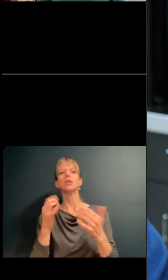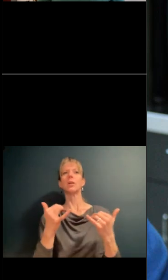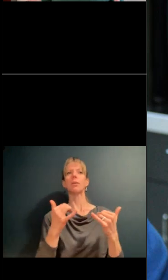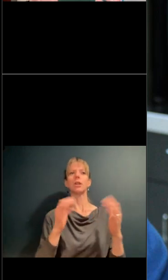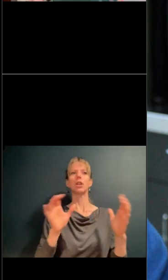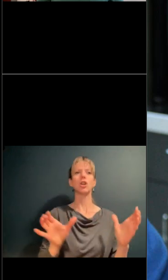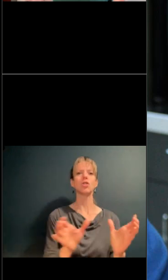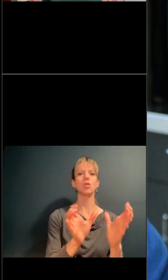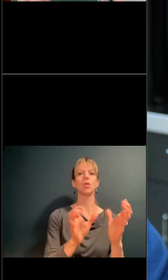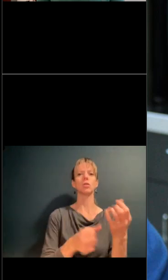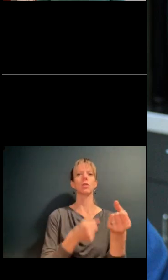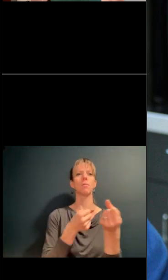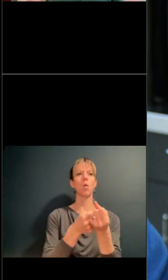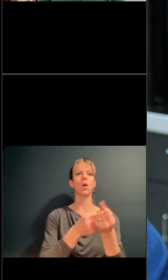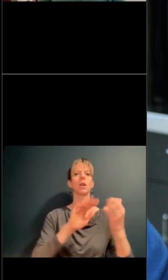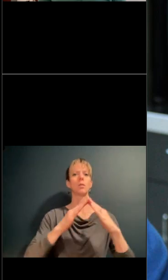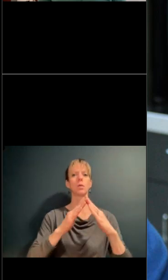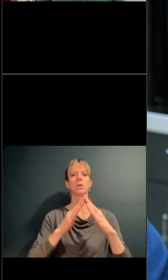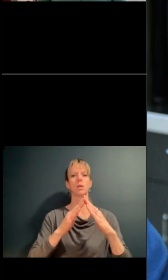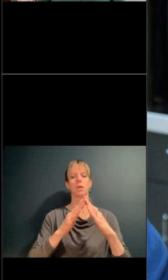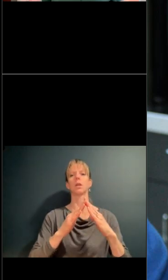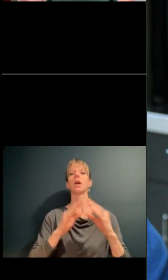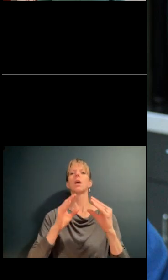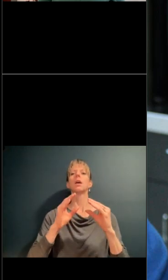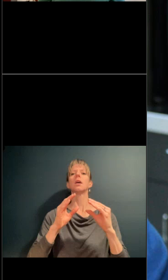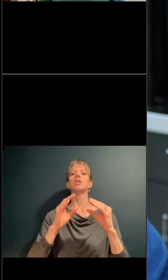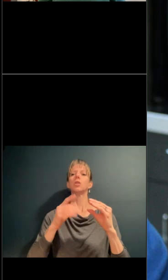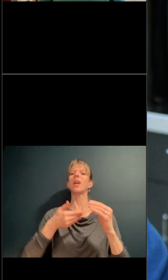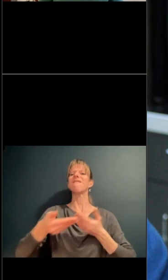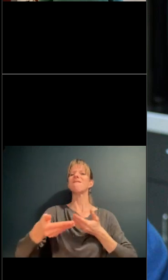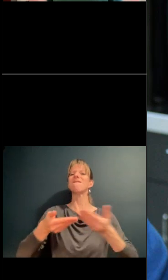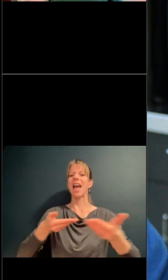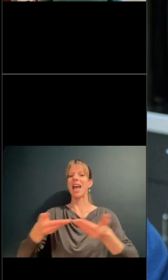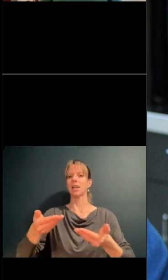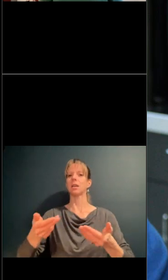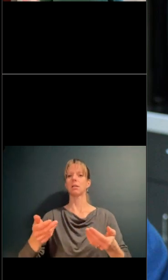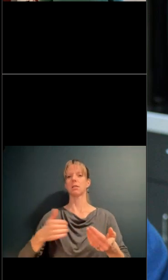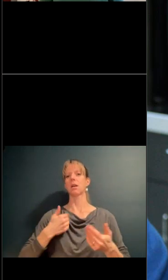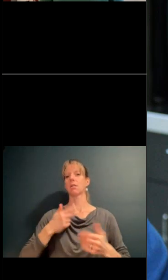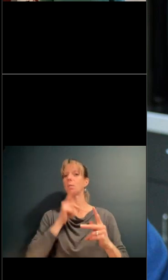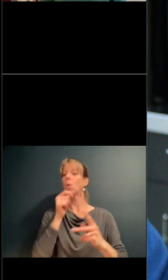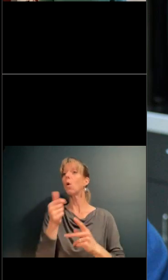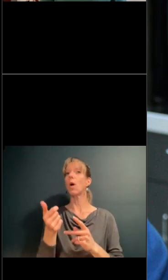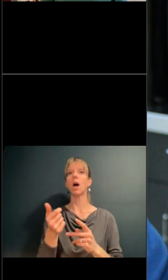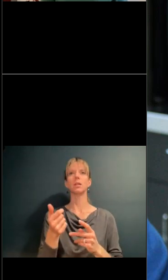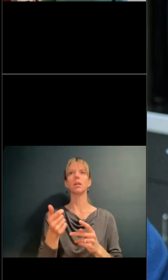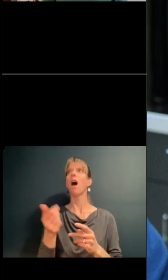groups to do more inviting of young people who would love to receive just such an invitation.